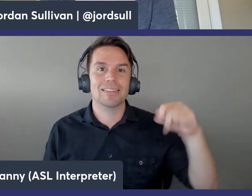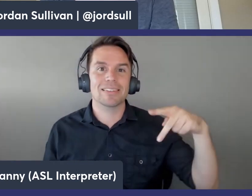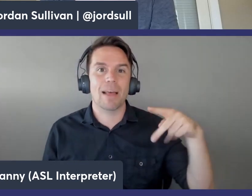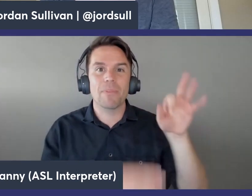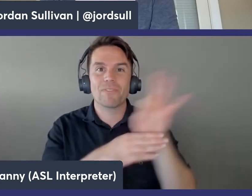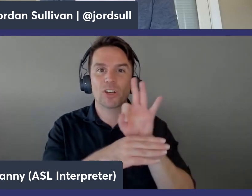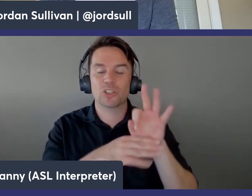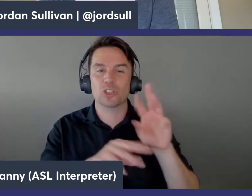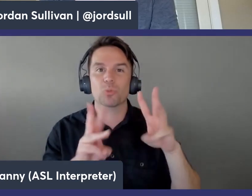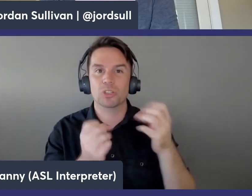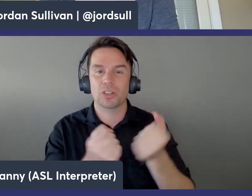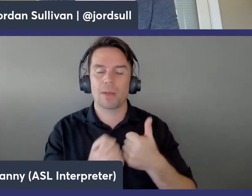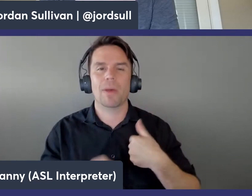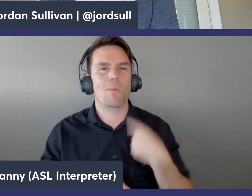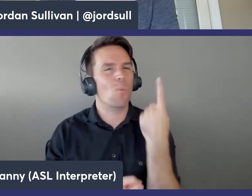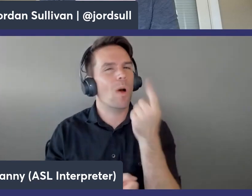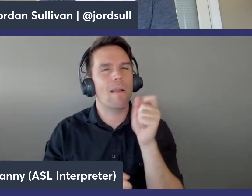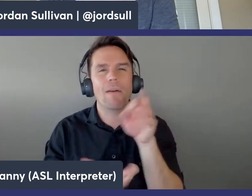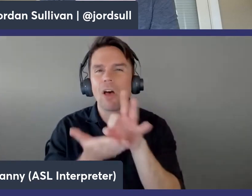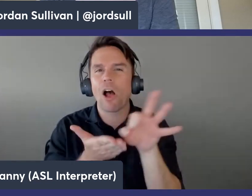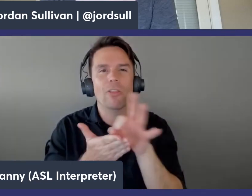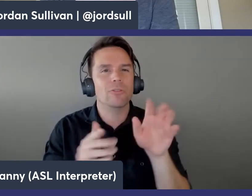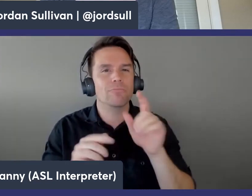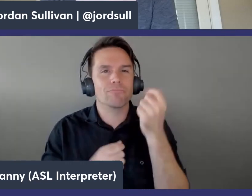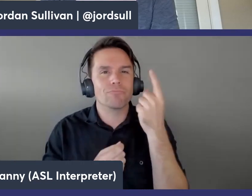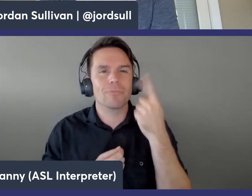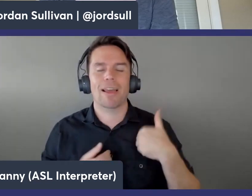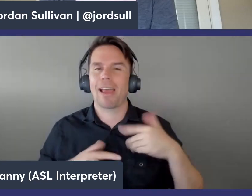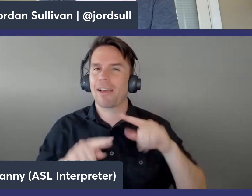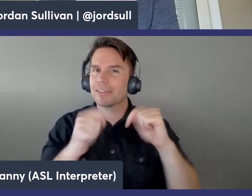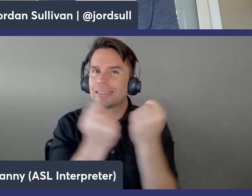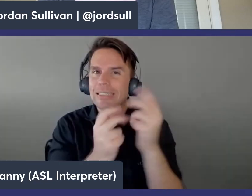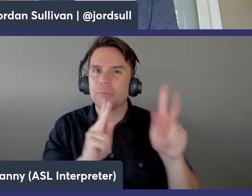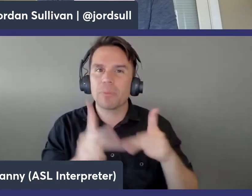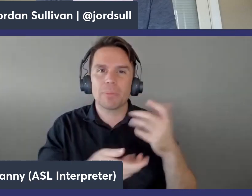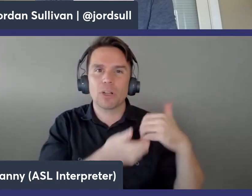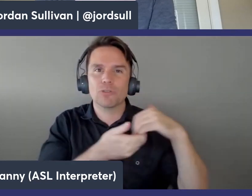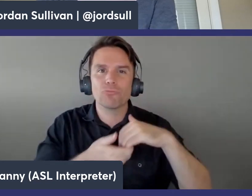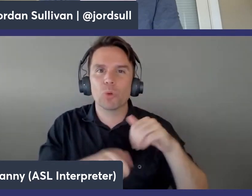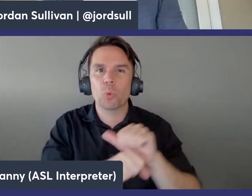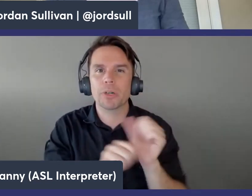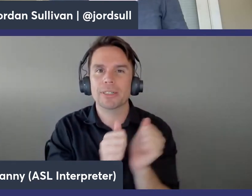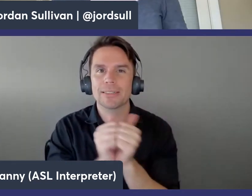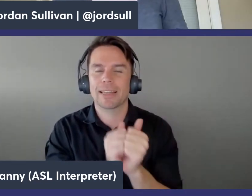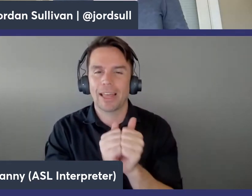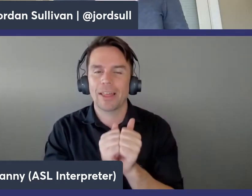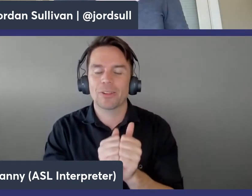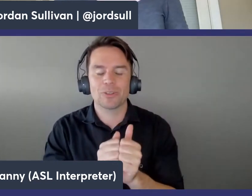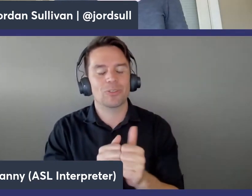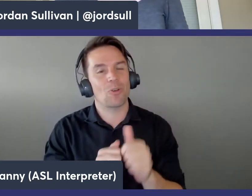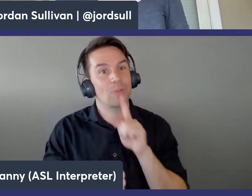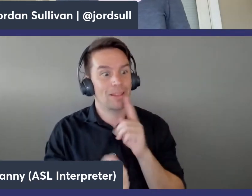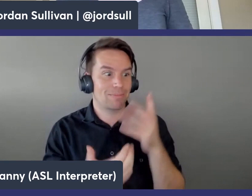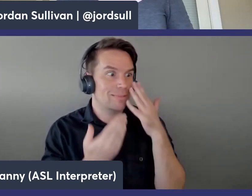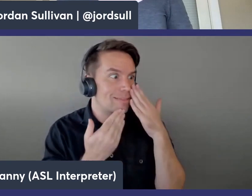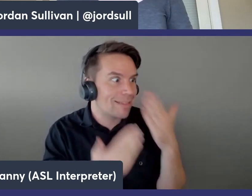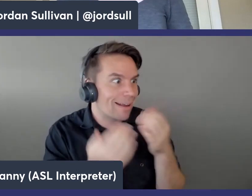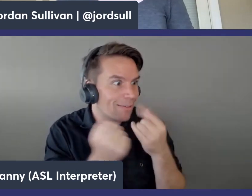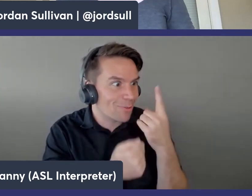but there's a great team of people working on this together. So I wanna appreciate all those people who have helped work on it.